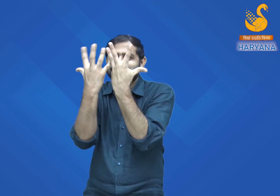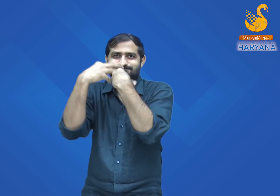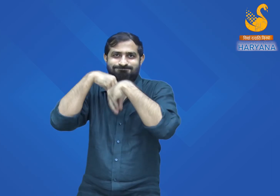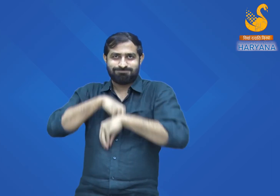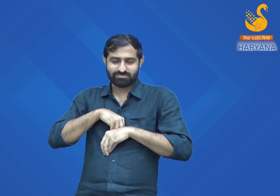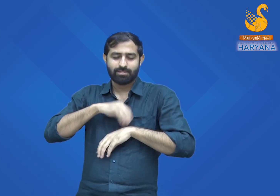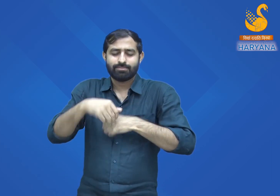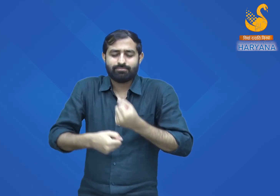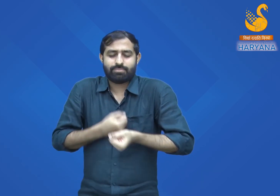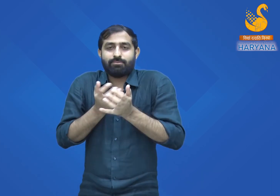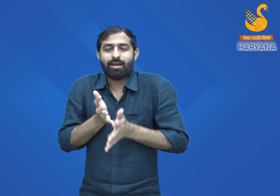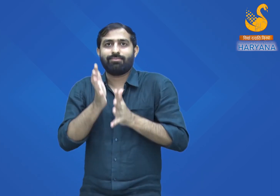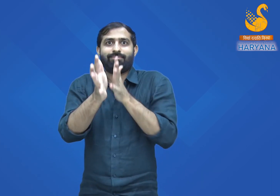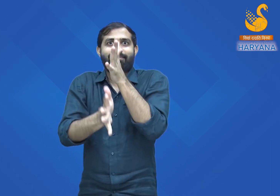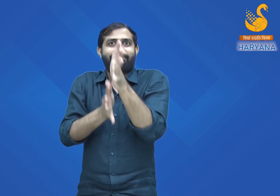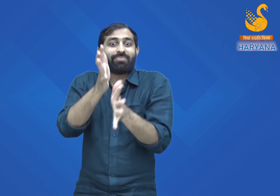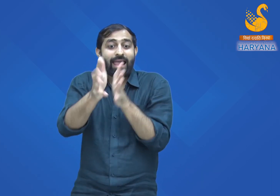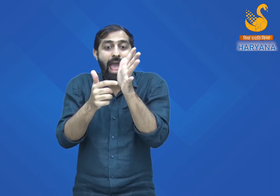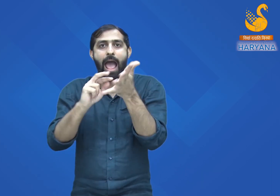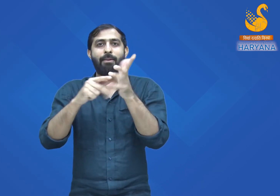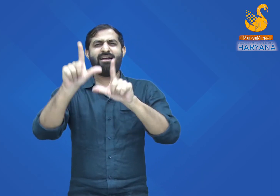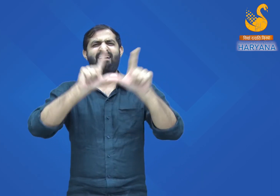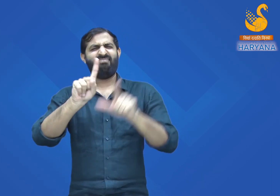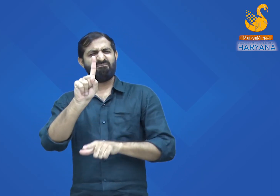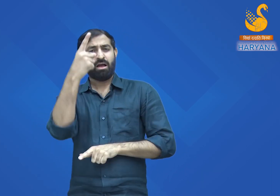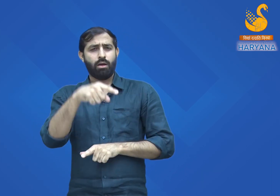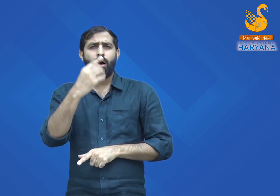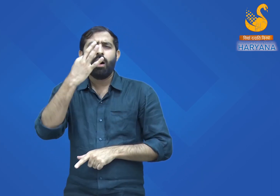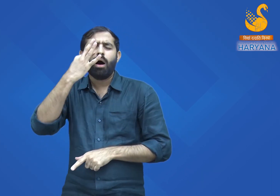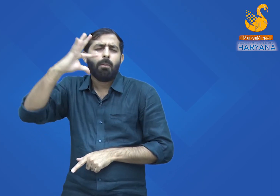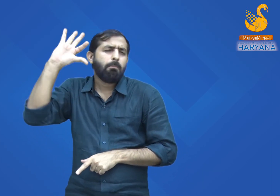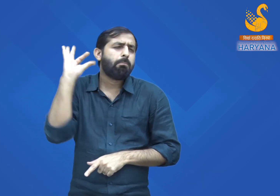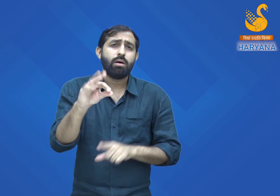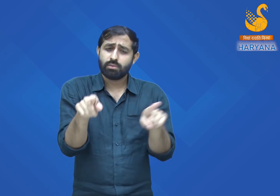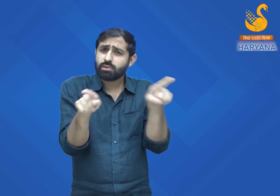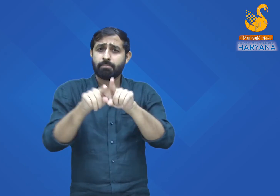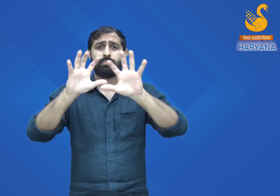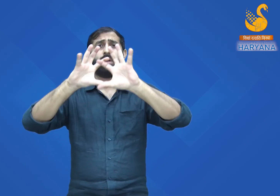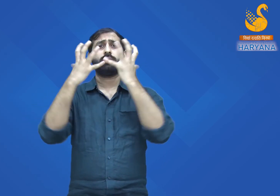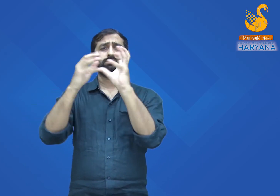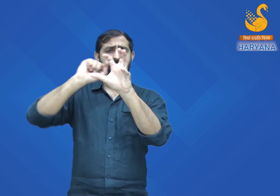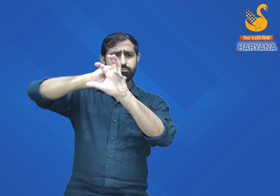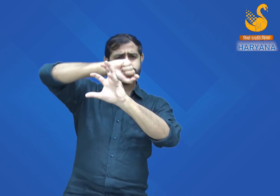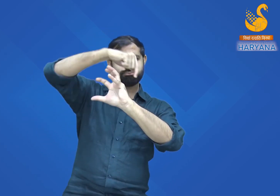he also acquires language from them and then he would be able to express. That is why first language is very important